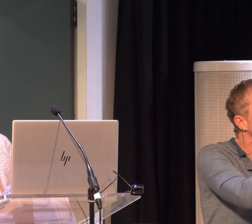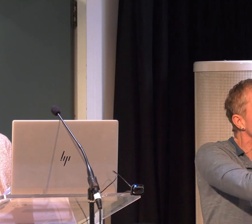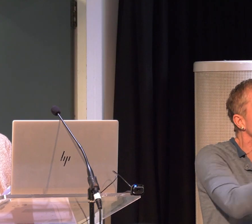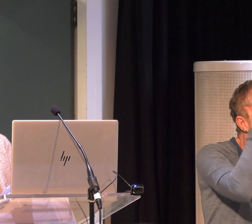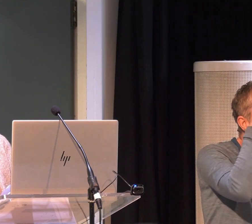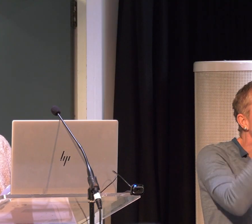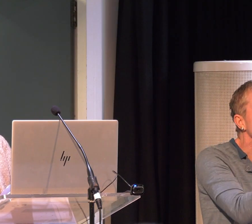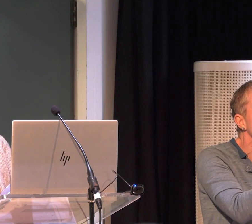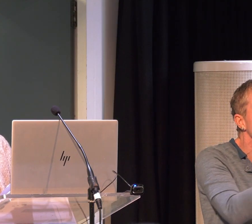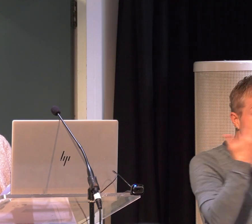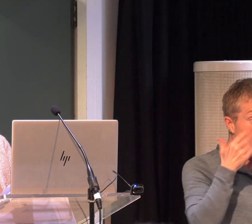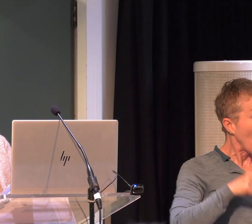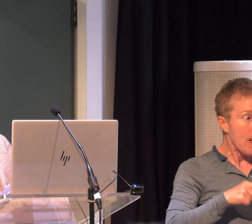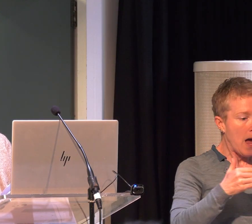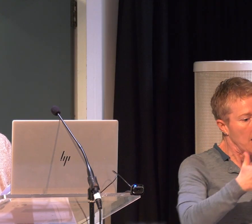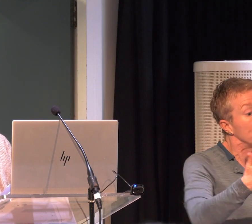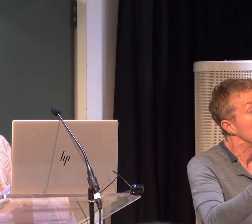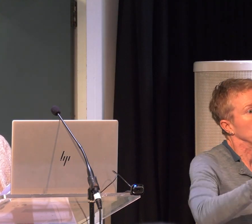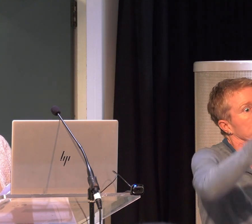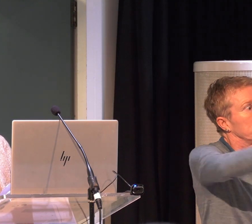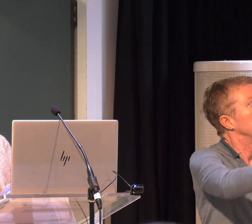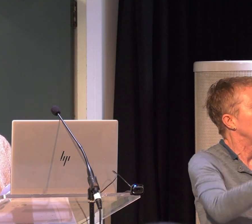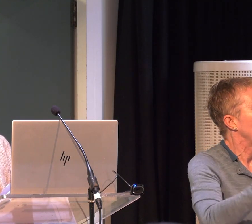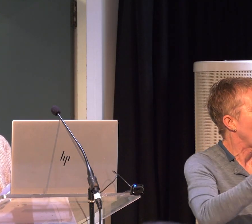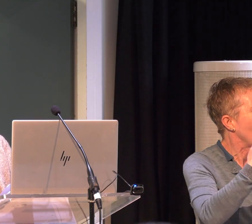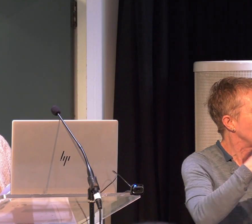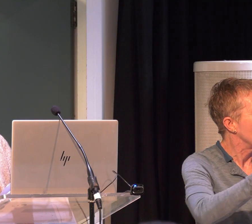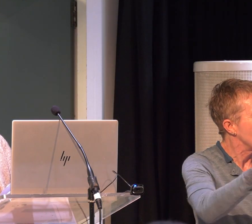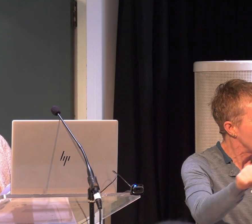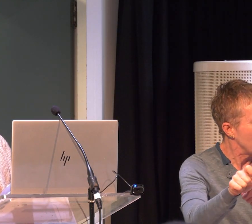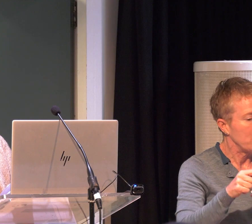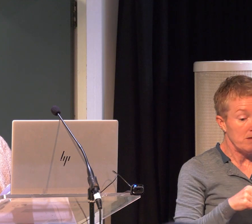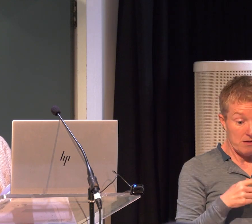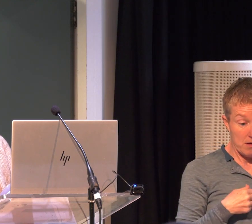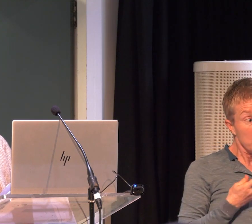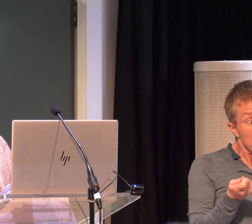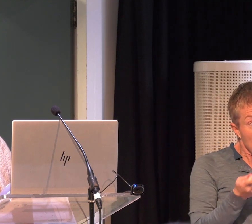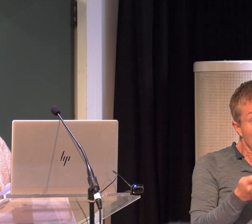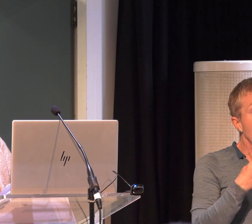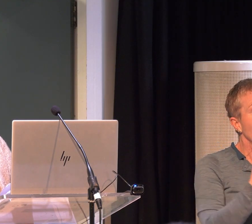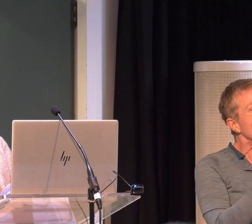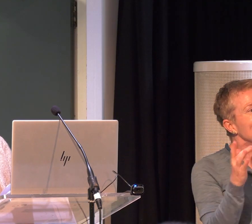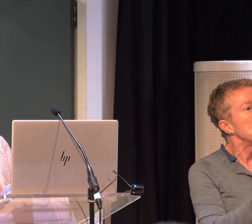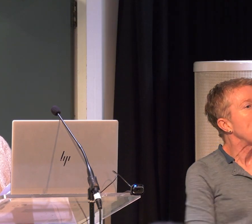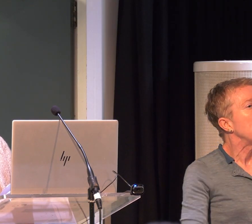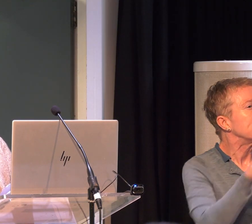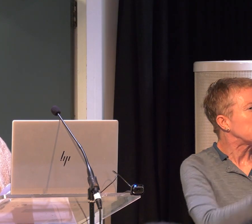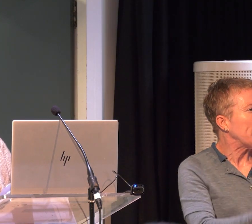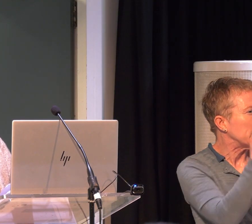outside of school time. We convene the East Midlands Disability Arts Network and we work in partnership with a variety